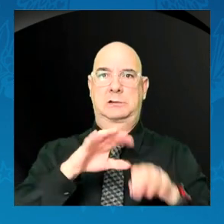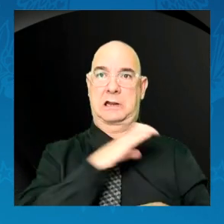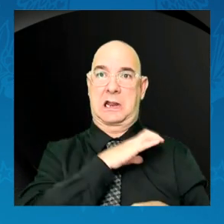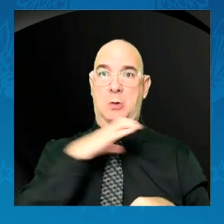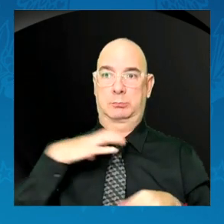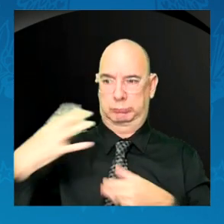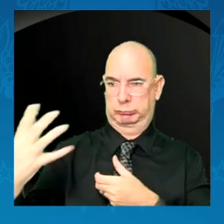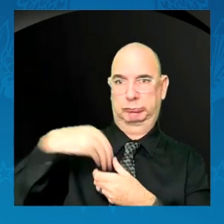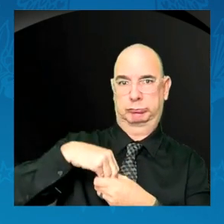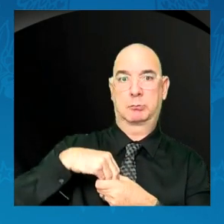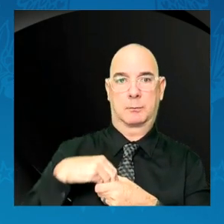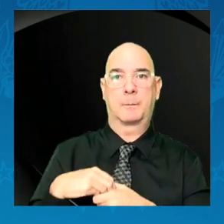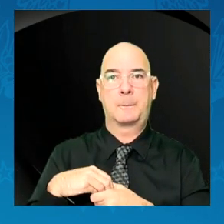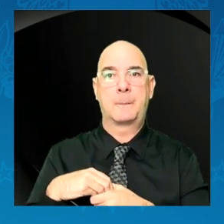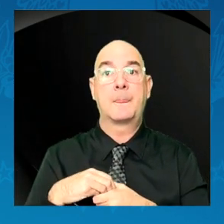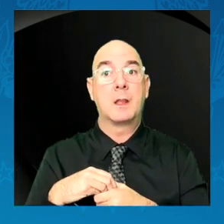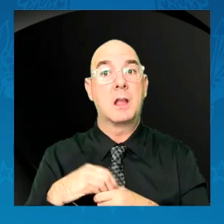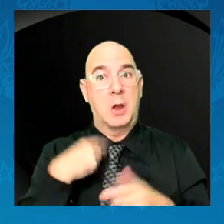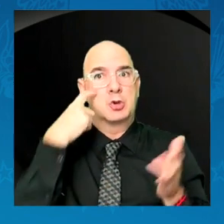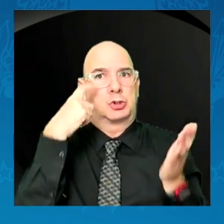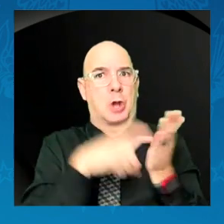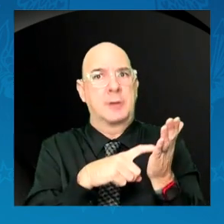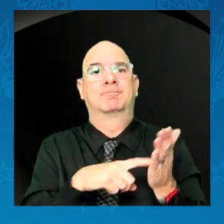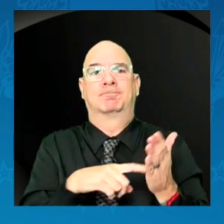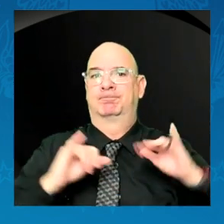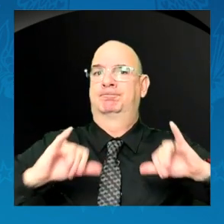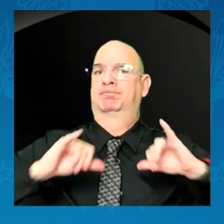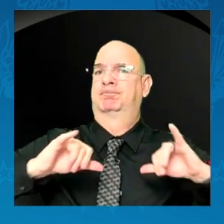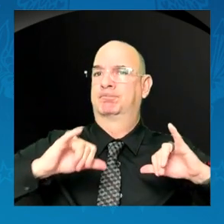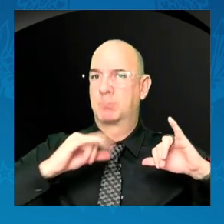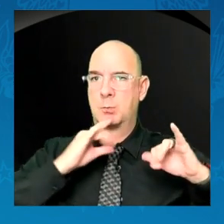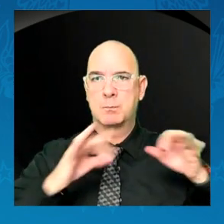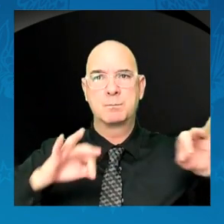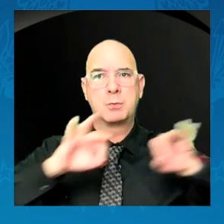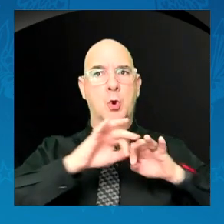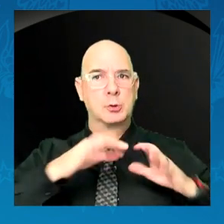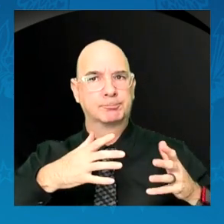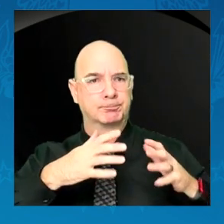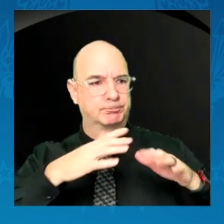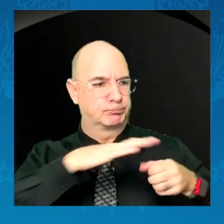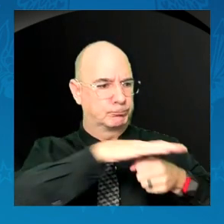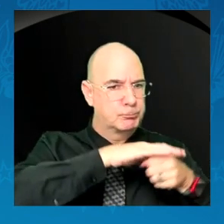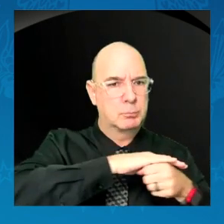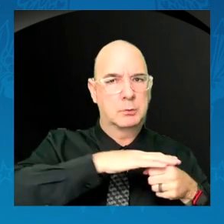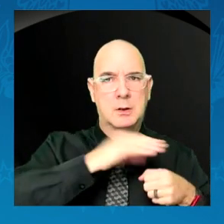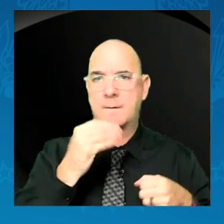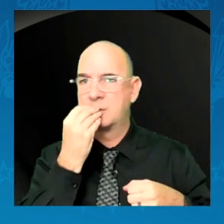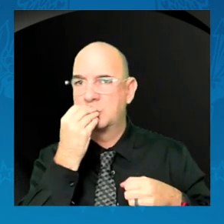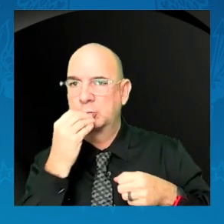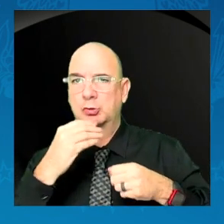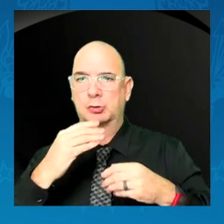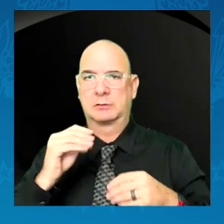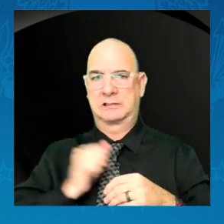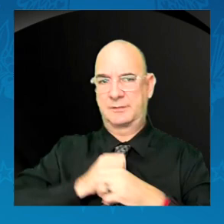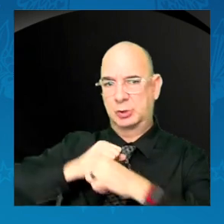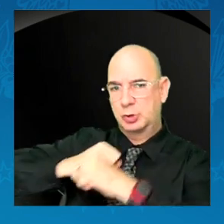between global food security and nutrition security worldwide. Climate smart agricultural practices, climate change in and space